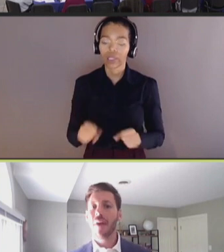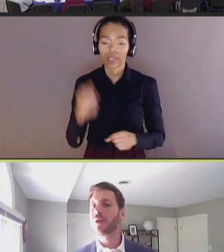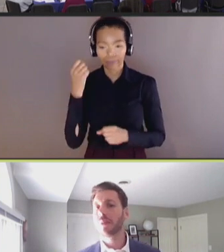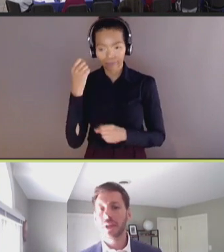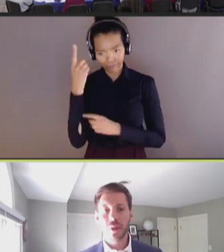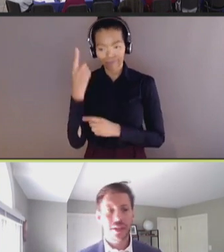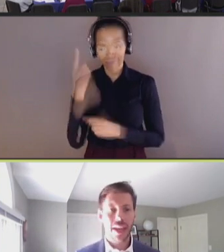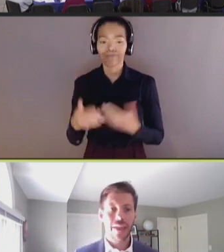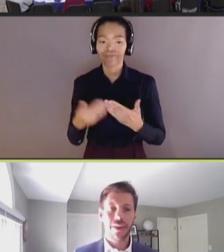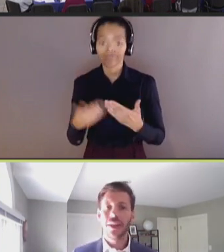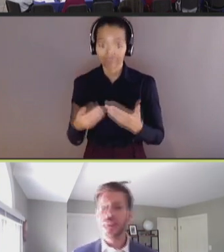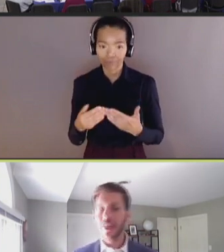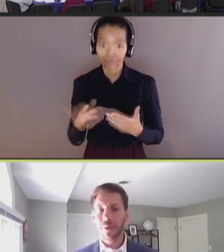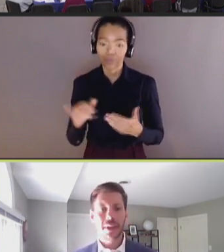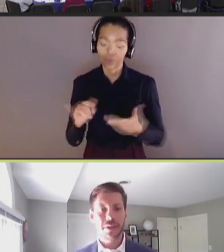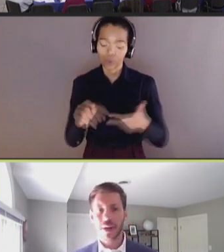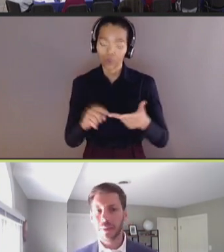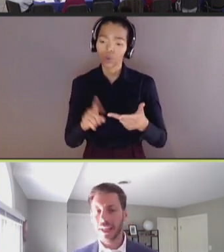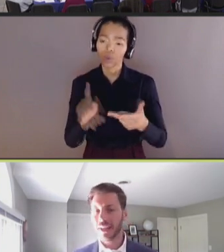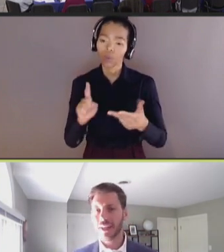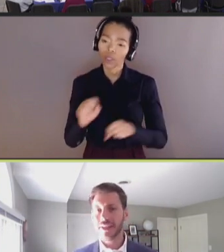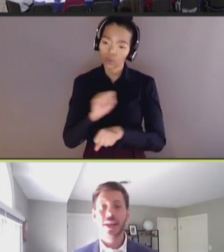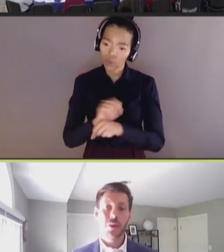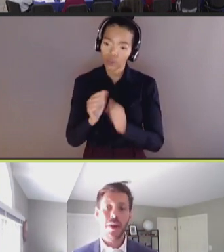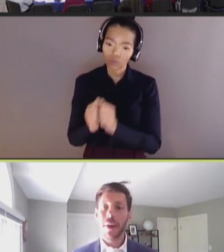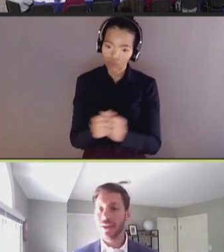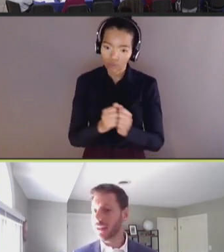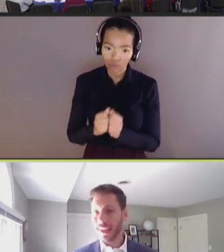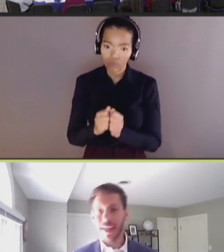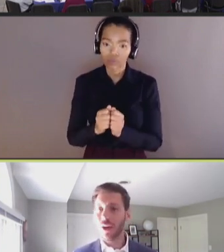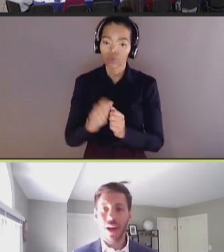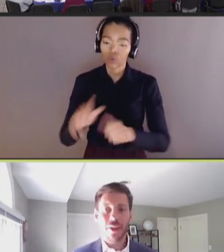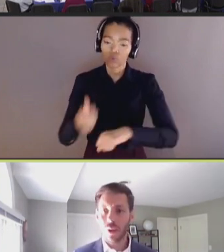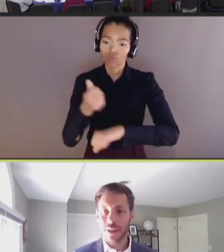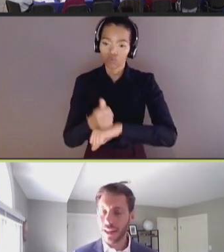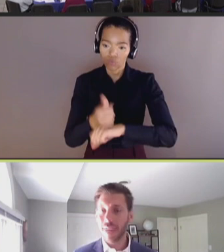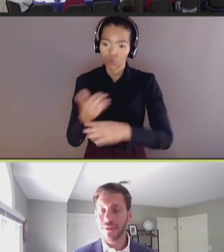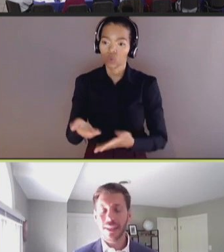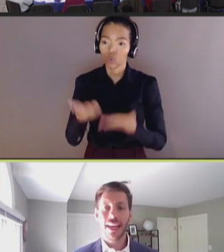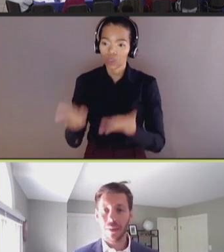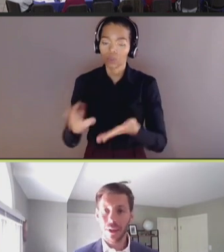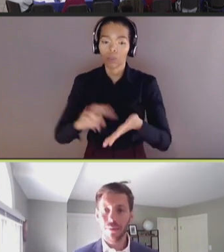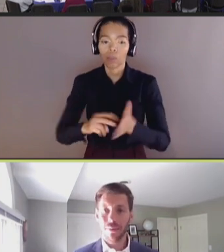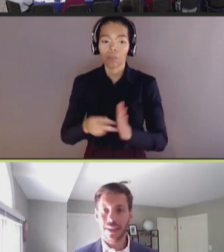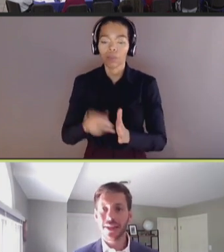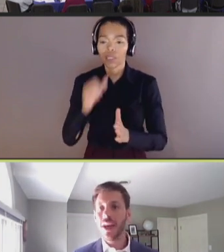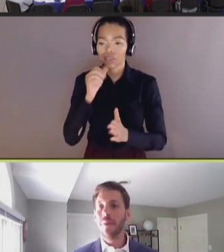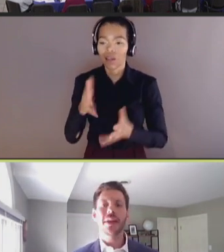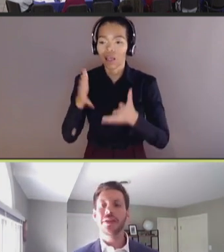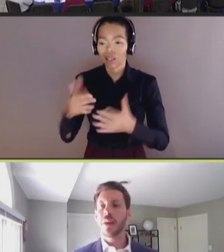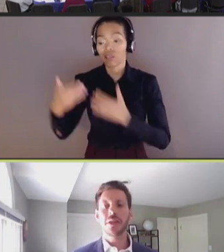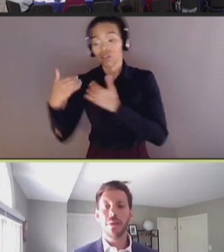Everyone must work together to implement these recommendations so that patients, again, are not the ones left getting a bill for this because there were some